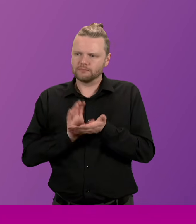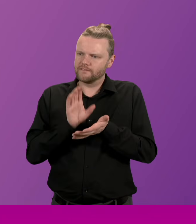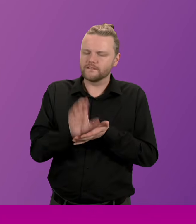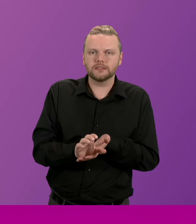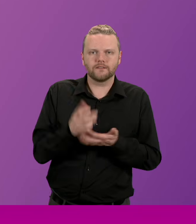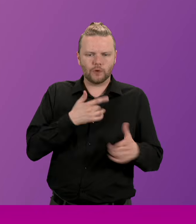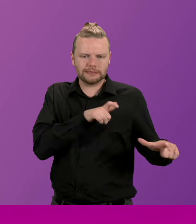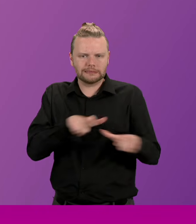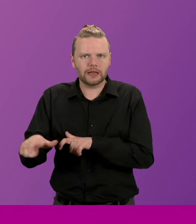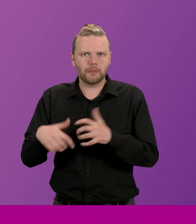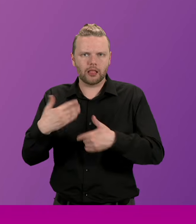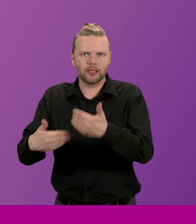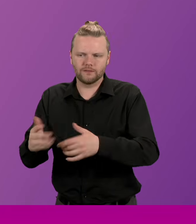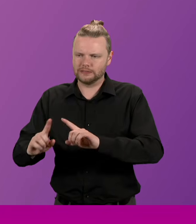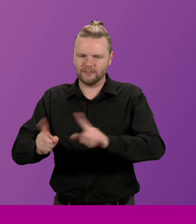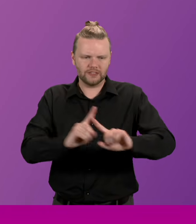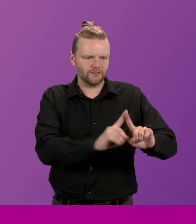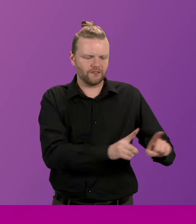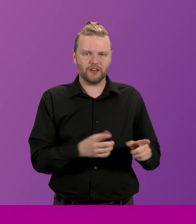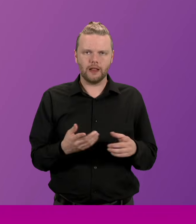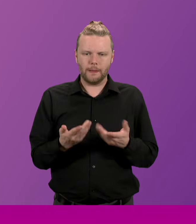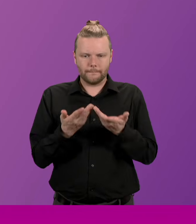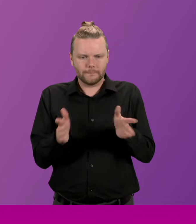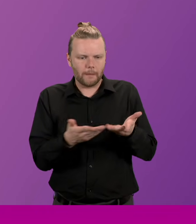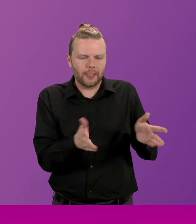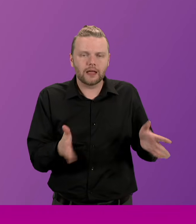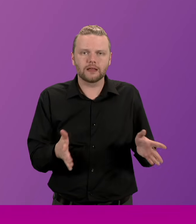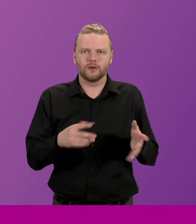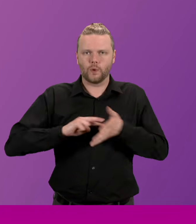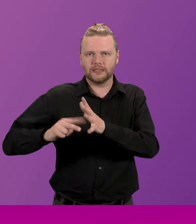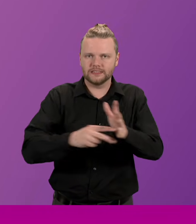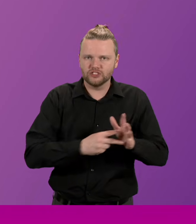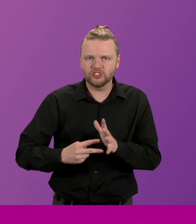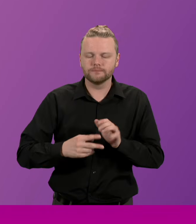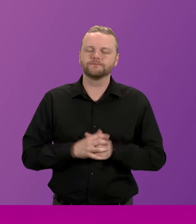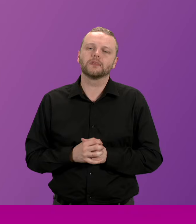sustainable basis to a variety of different public organisations, and the needs of local authorities